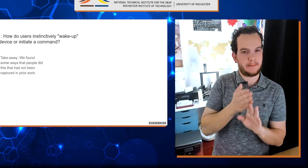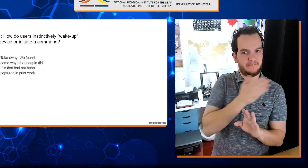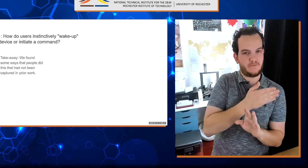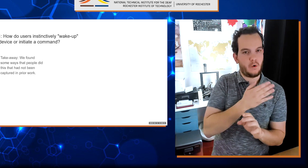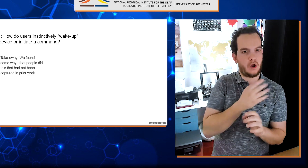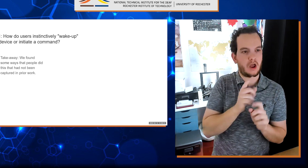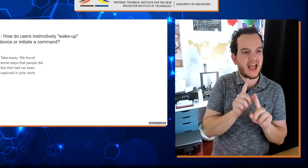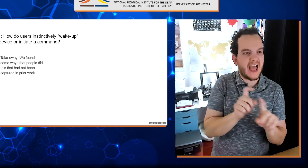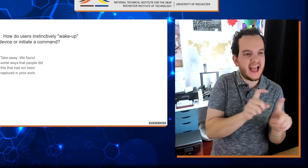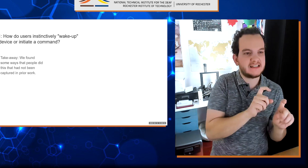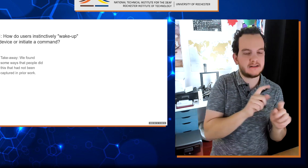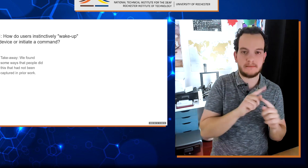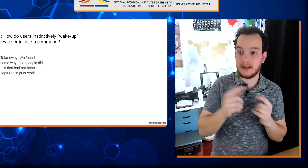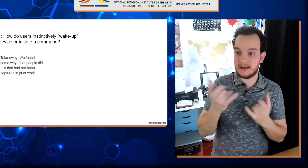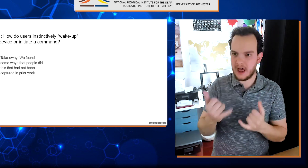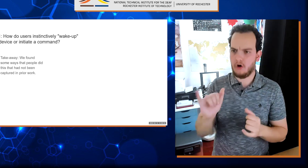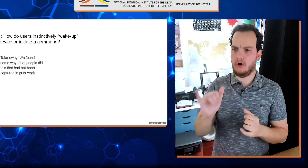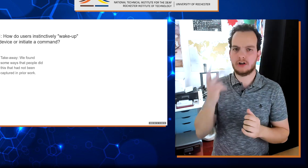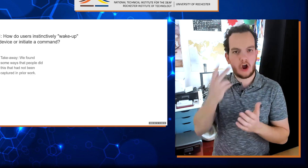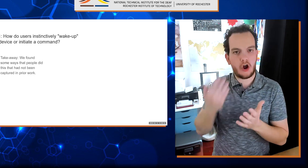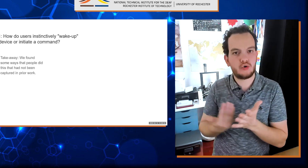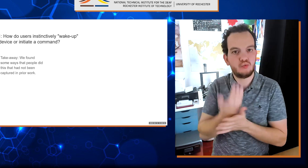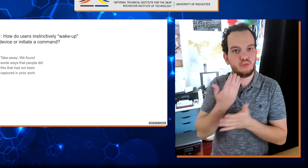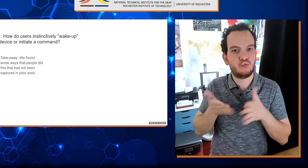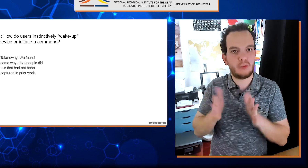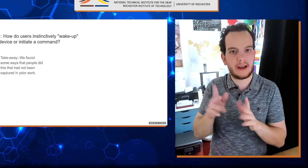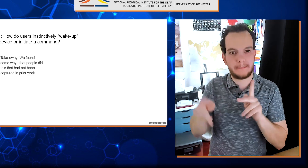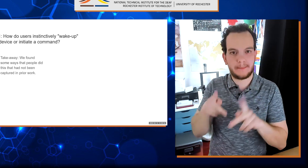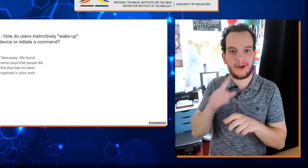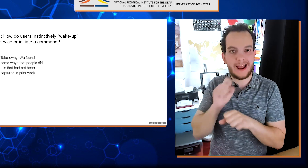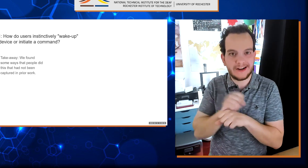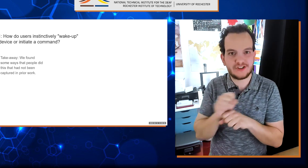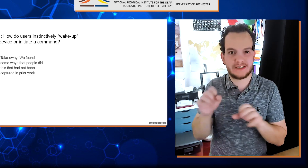I had done an experiment previously asking some questions,